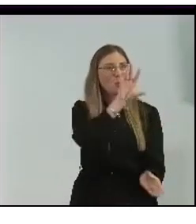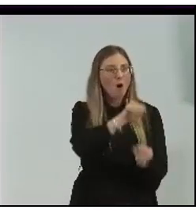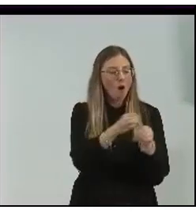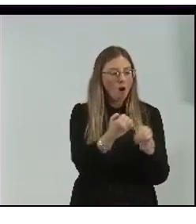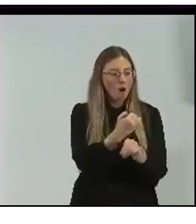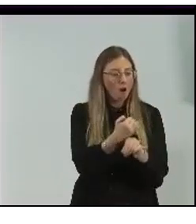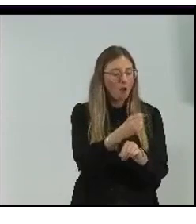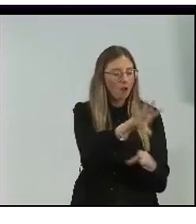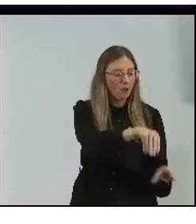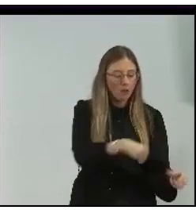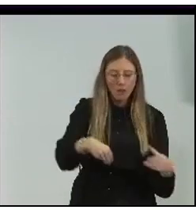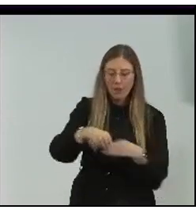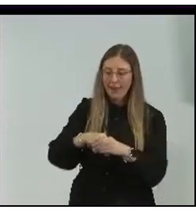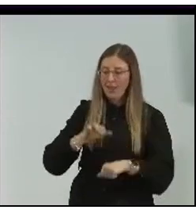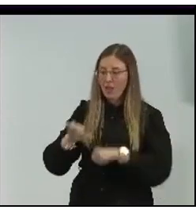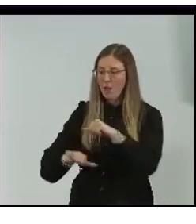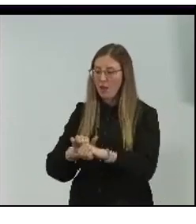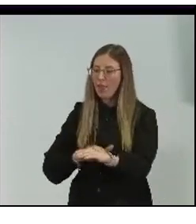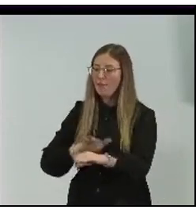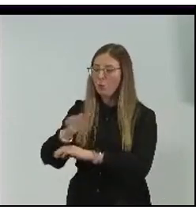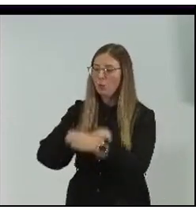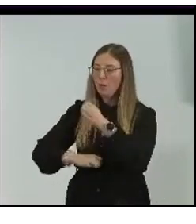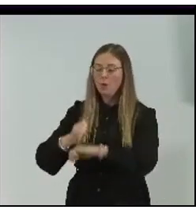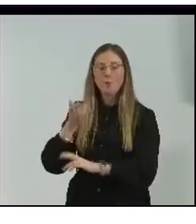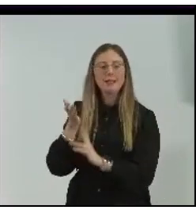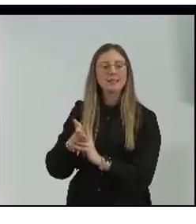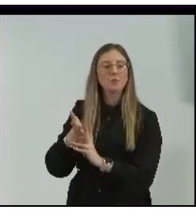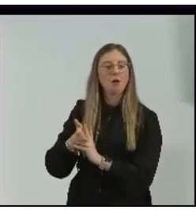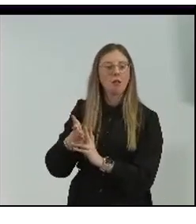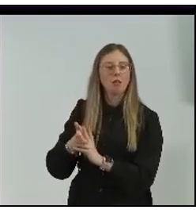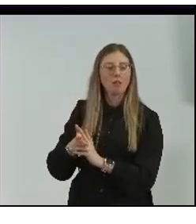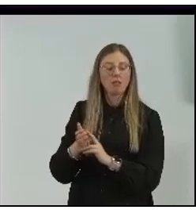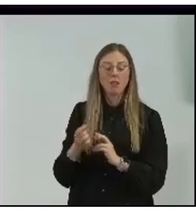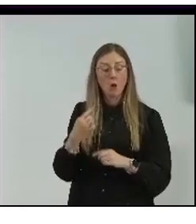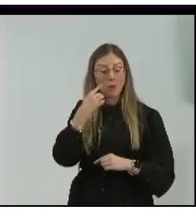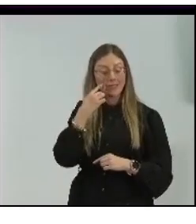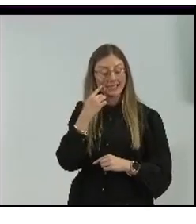into a process that can make them accessible. And so I think we see workflow as a way of,